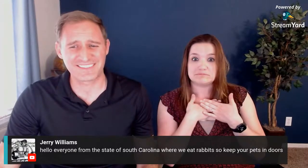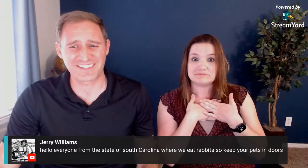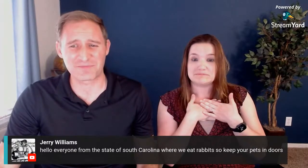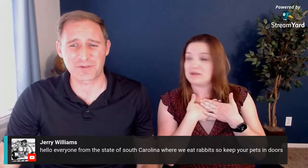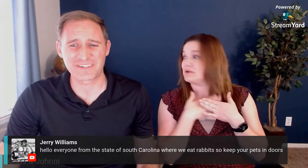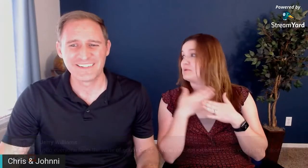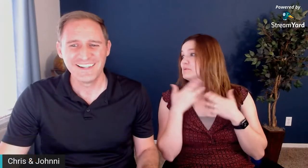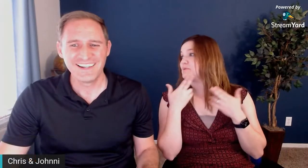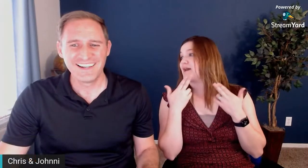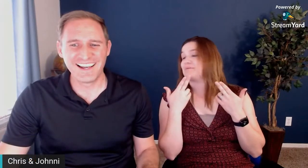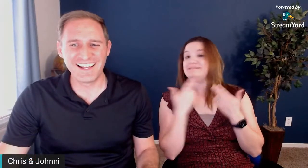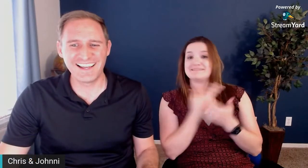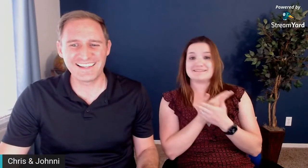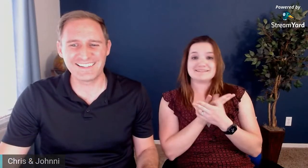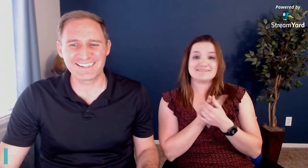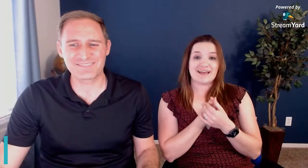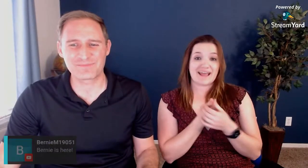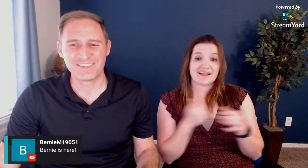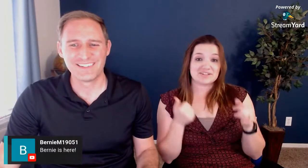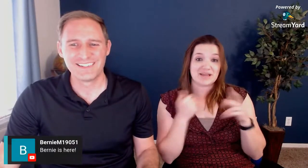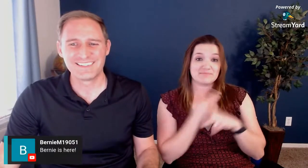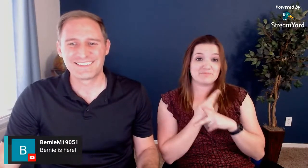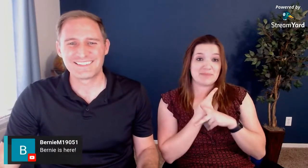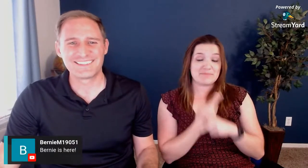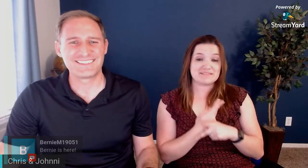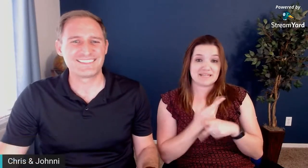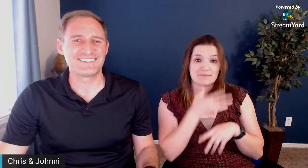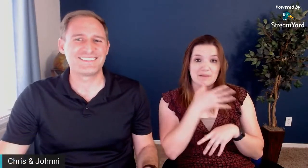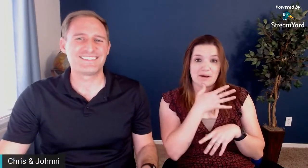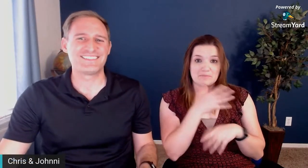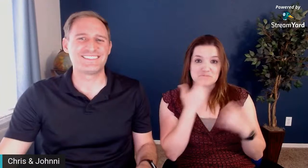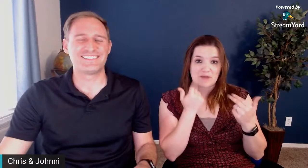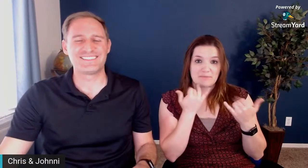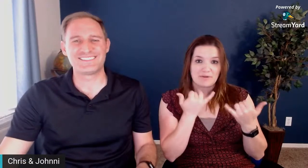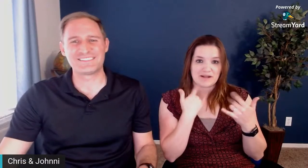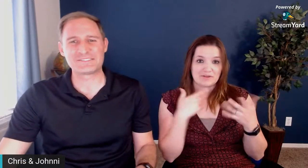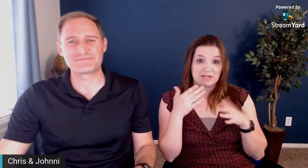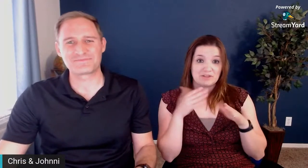a little morbid i actually am babysitting my mom's rabbit right now they're getting their